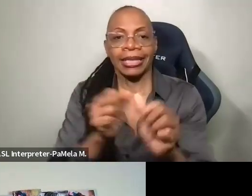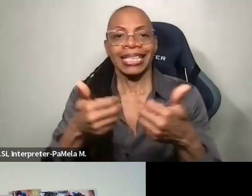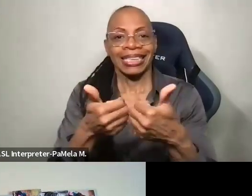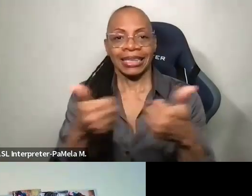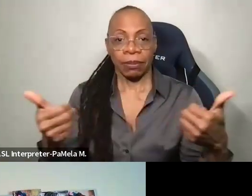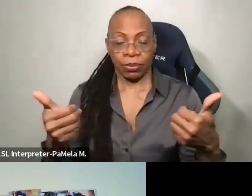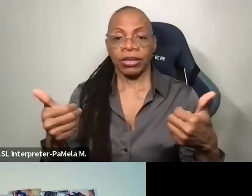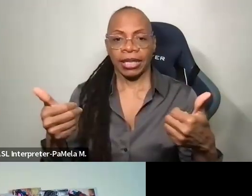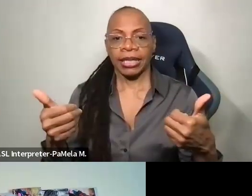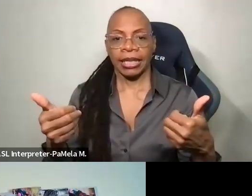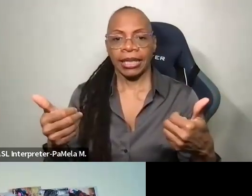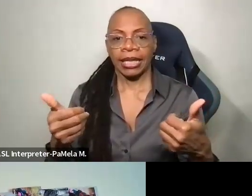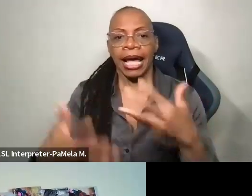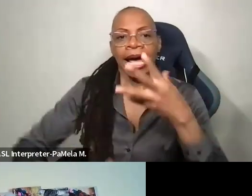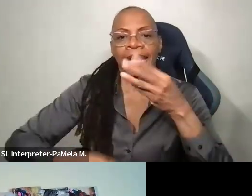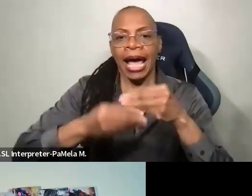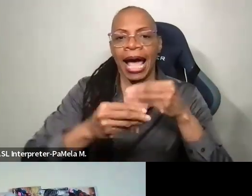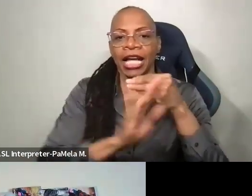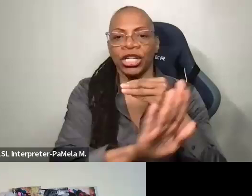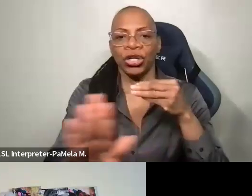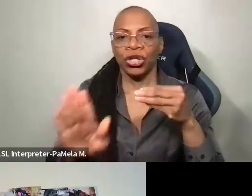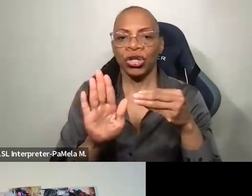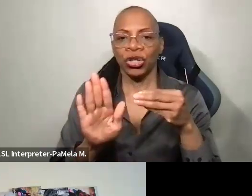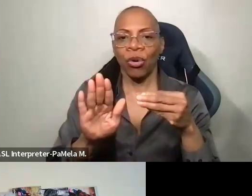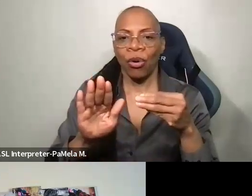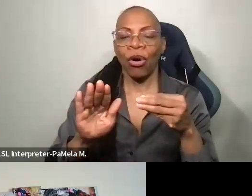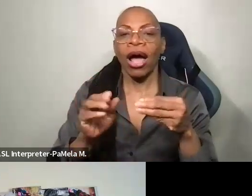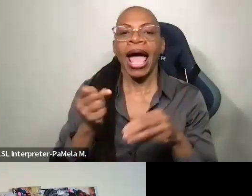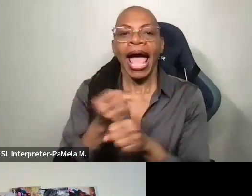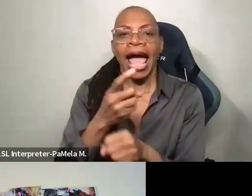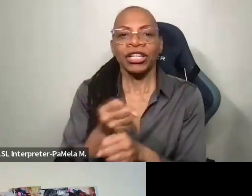and added into your PATH annual report in PDX.